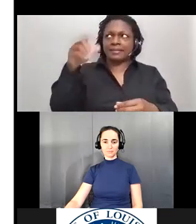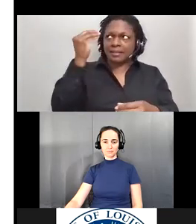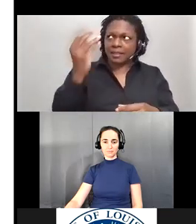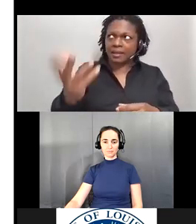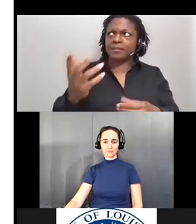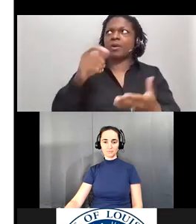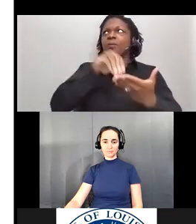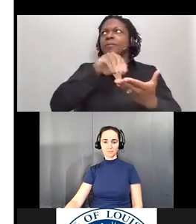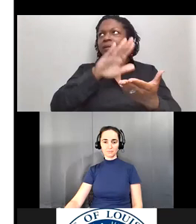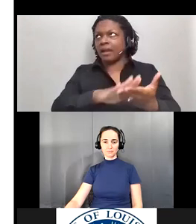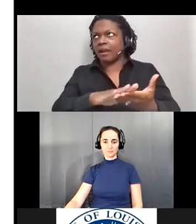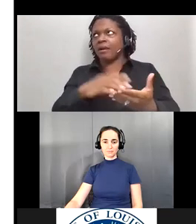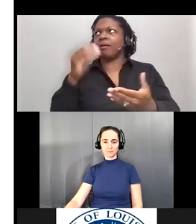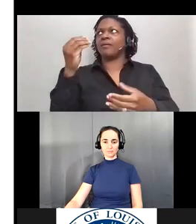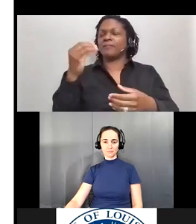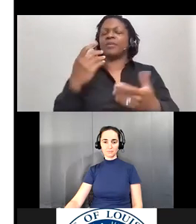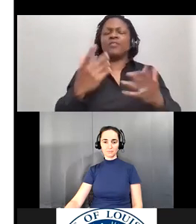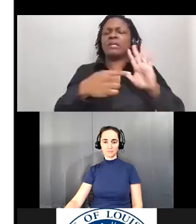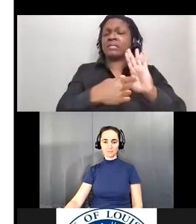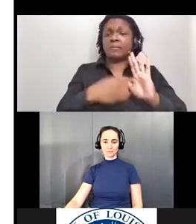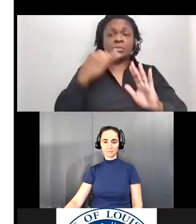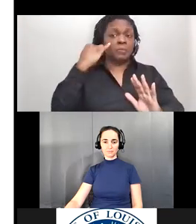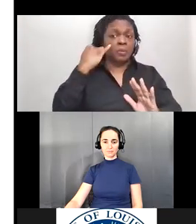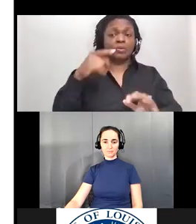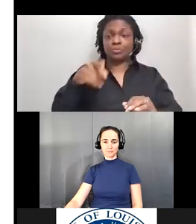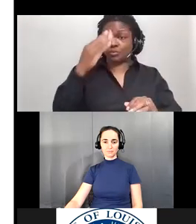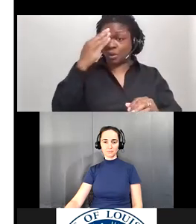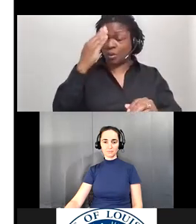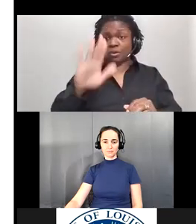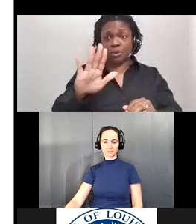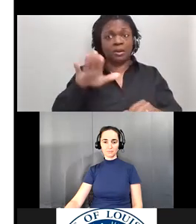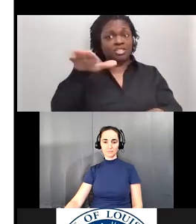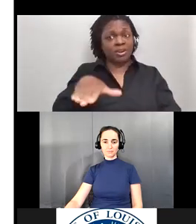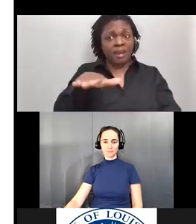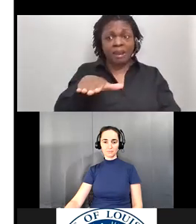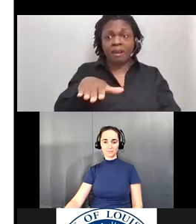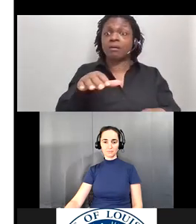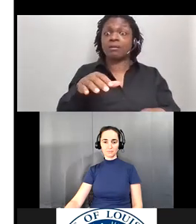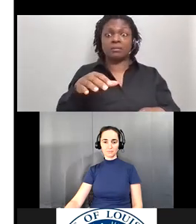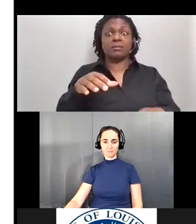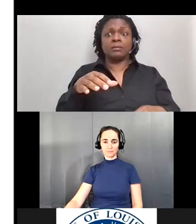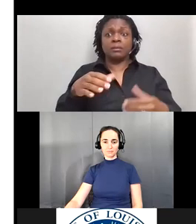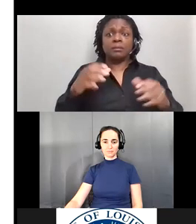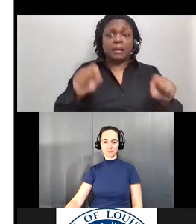of three children and if any 15:52:30 of my children are out of the house I'm going to panic. 15:52:32 So, I may be in a state of mind that